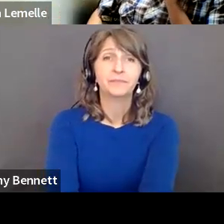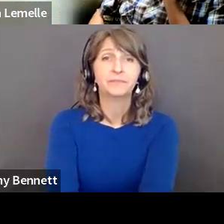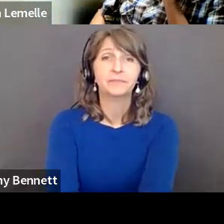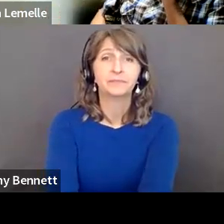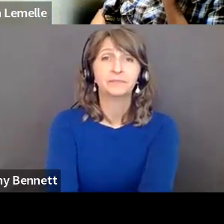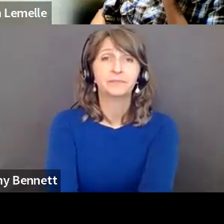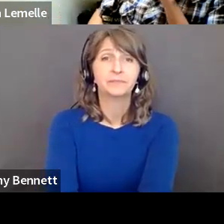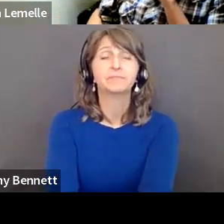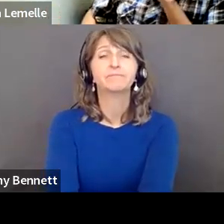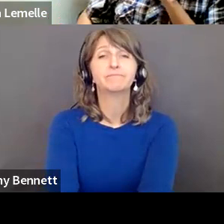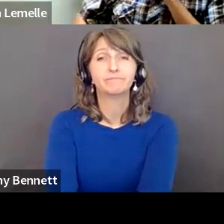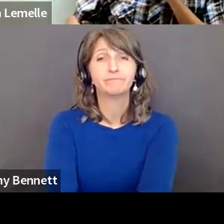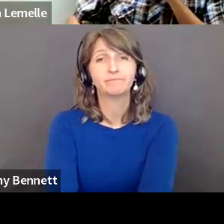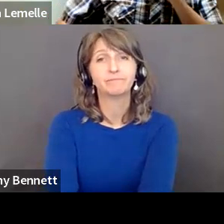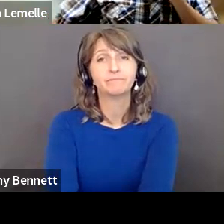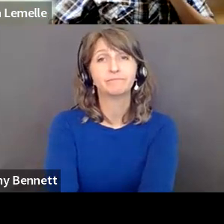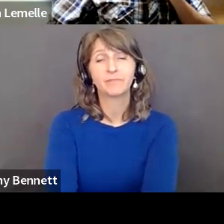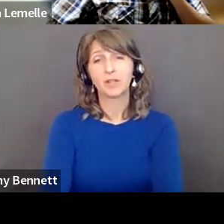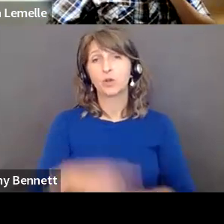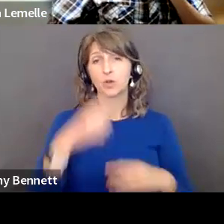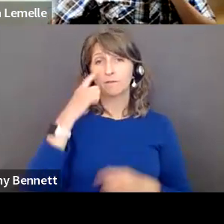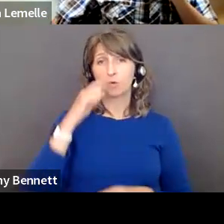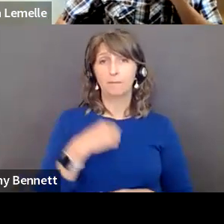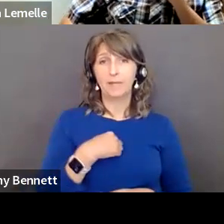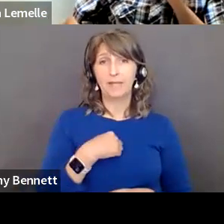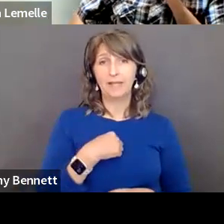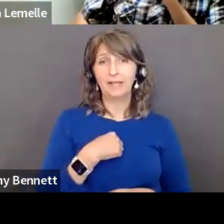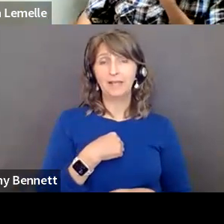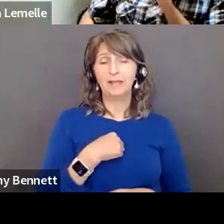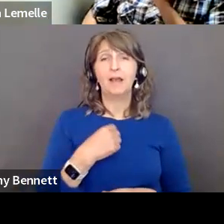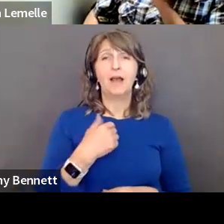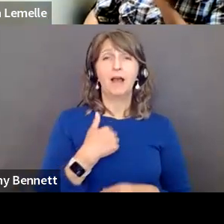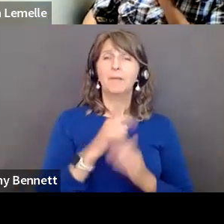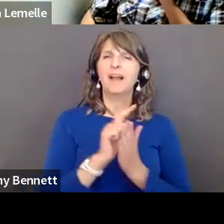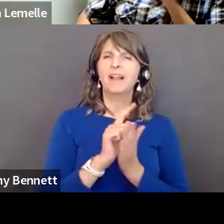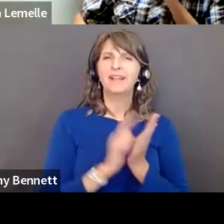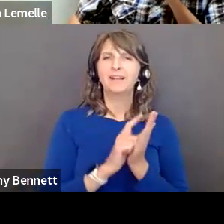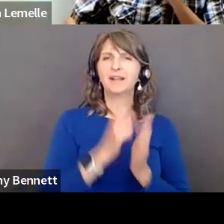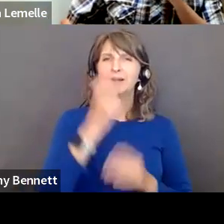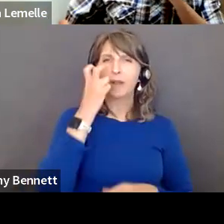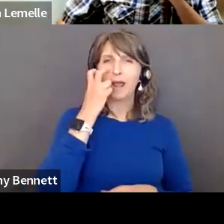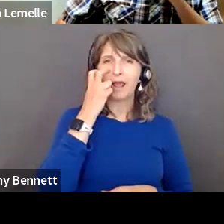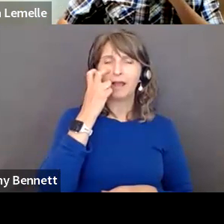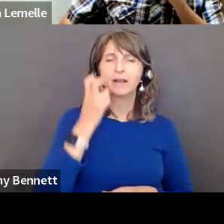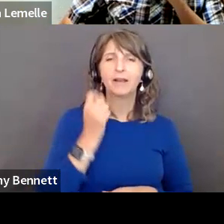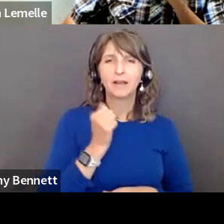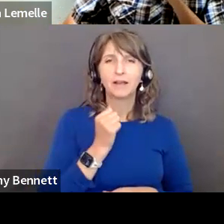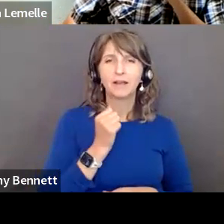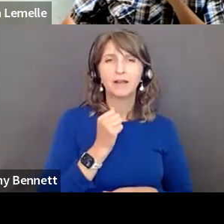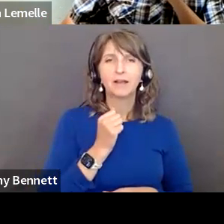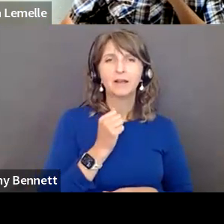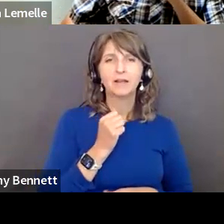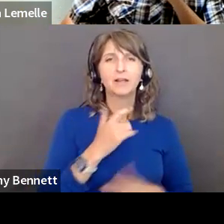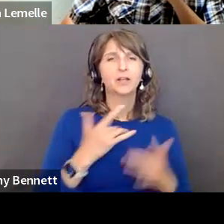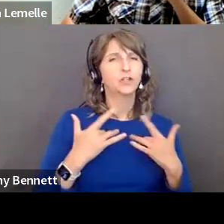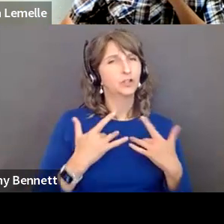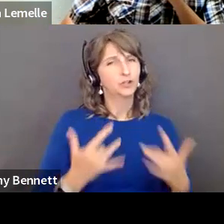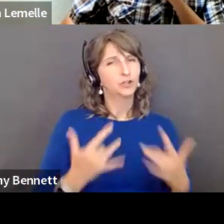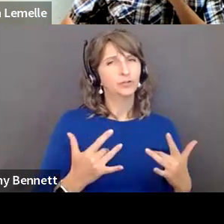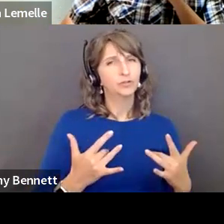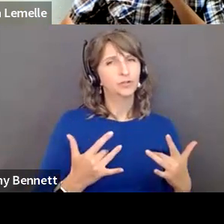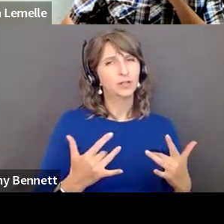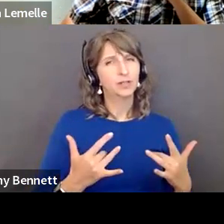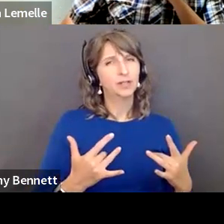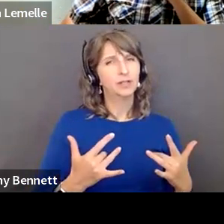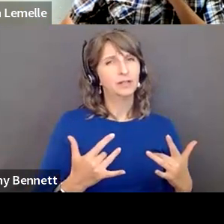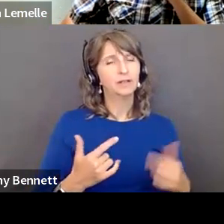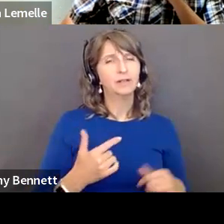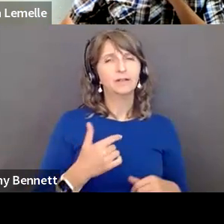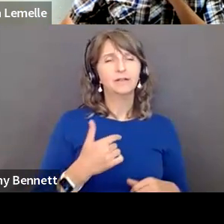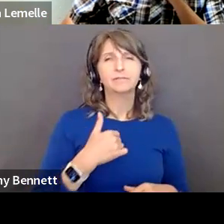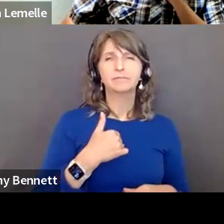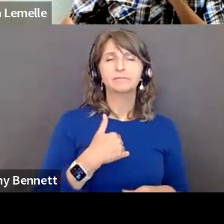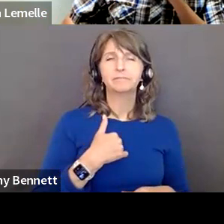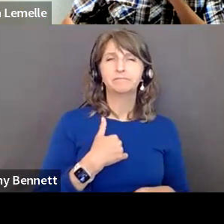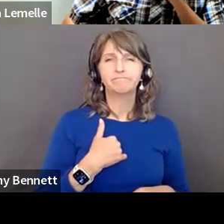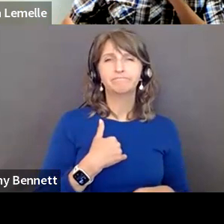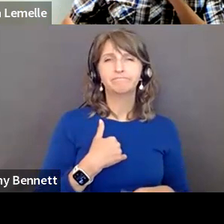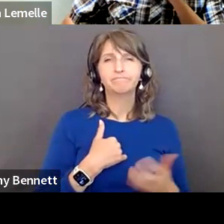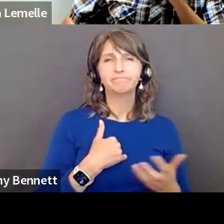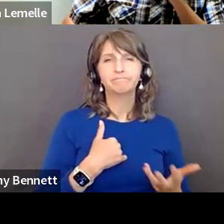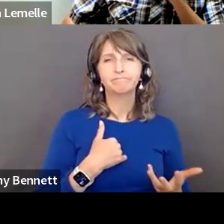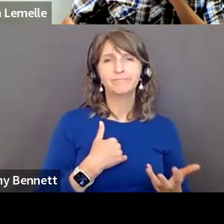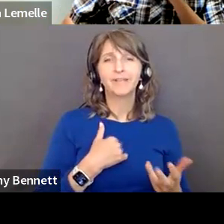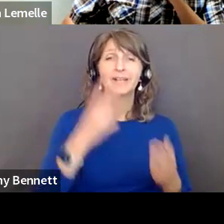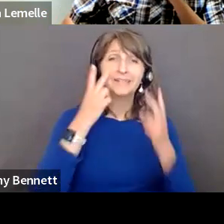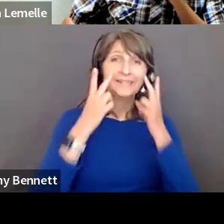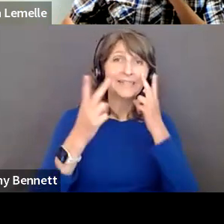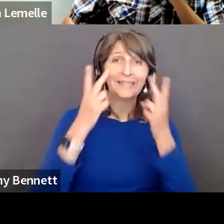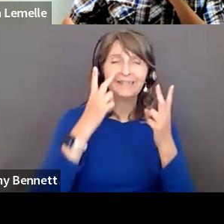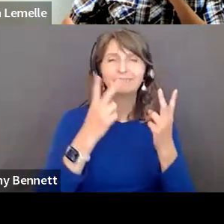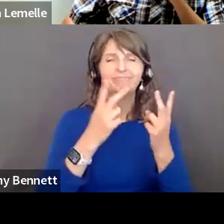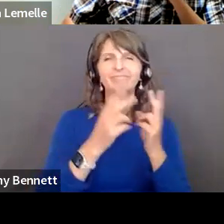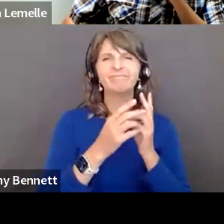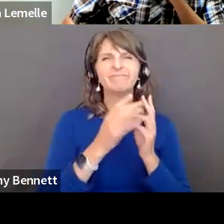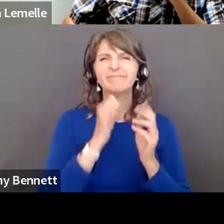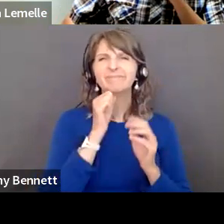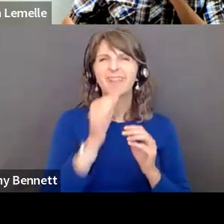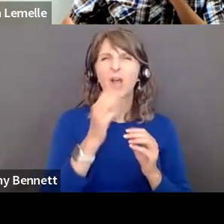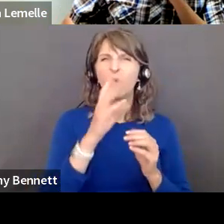For me personally being legally blind, I Usually. And not good with. Seeing things obviously, but Also.